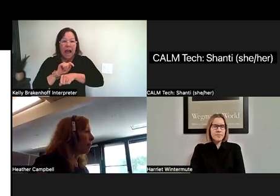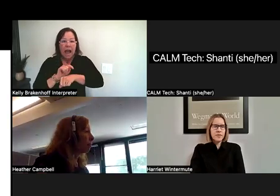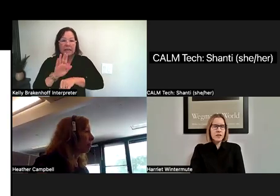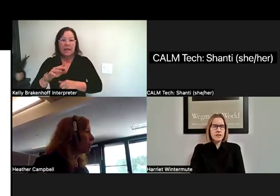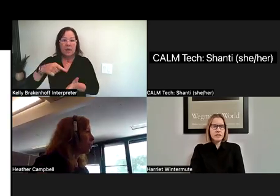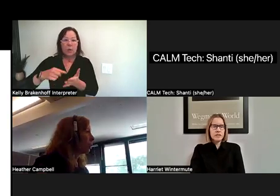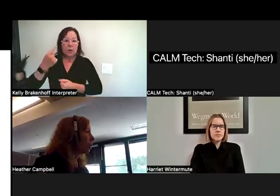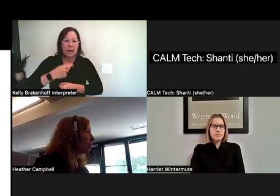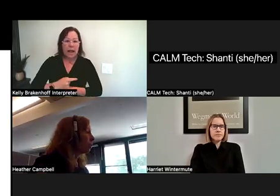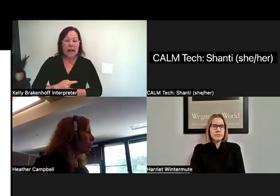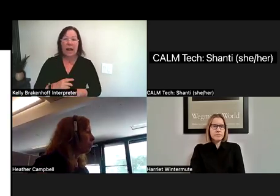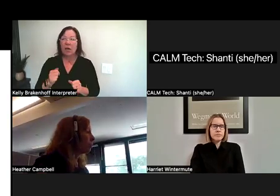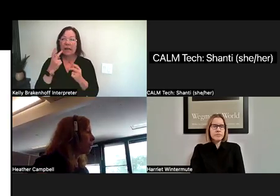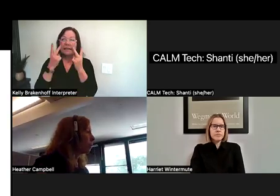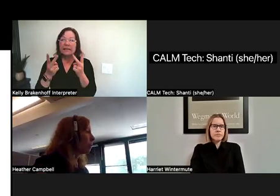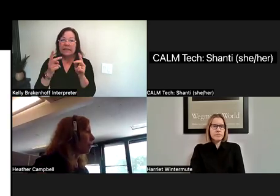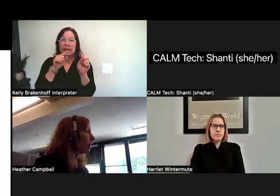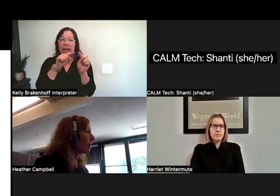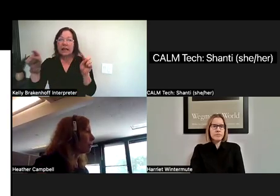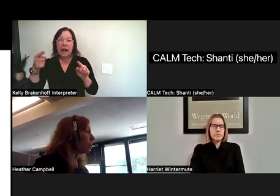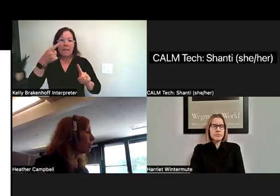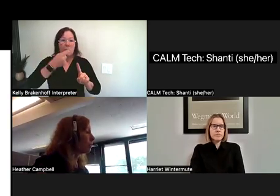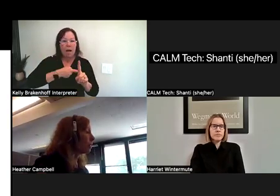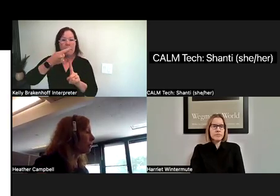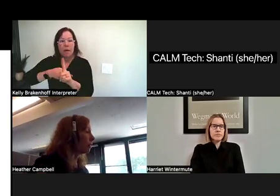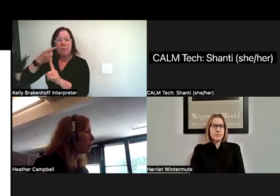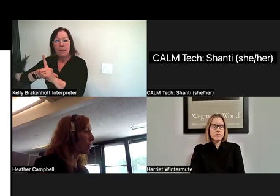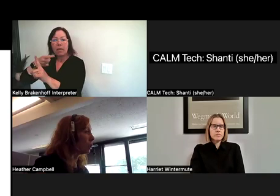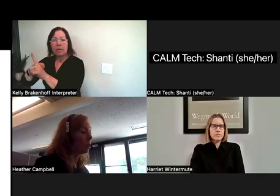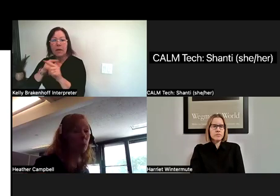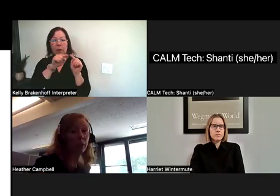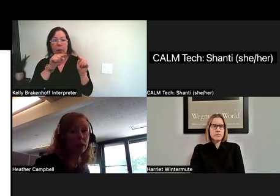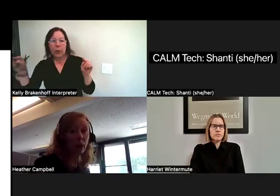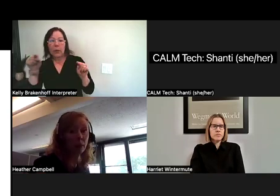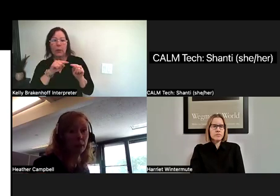and you can look month by month and it gives you a sense of the duration of when things are happening